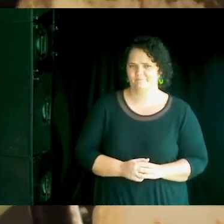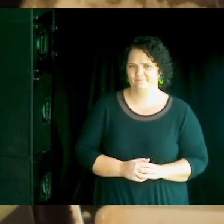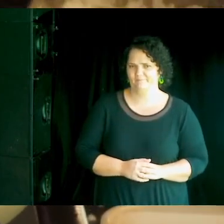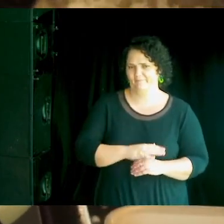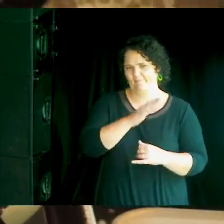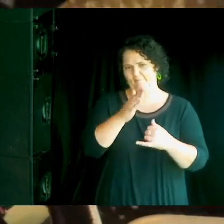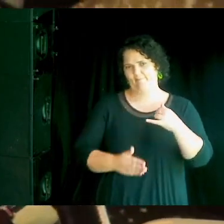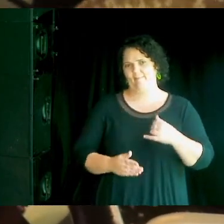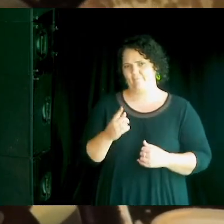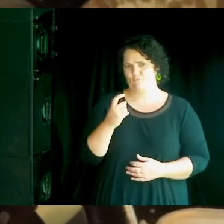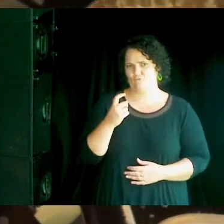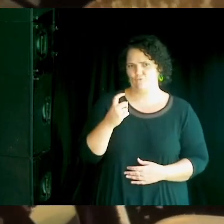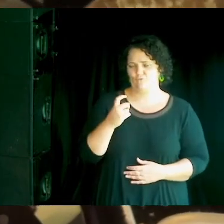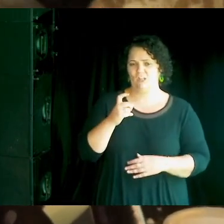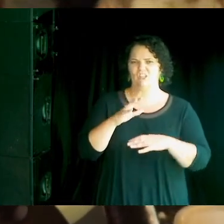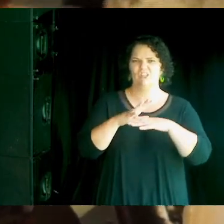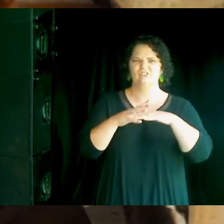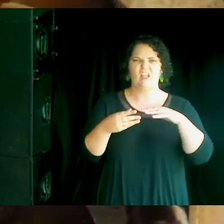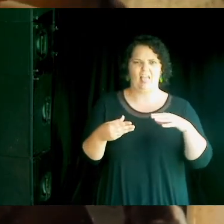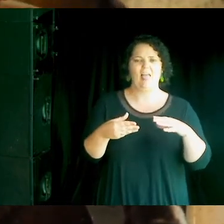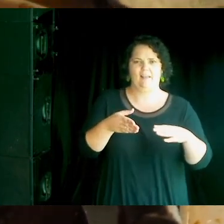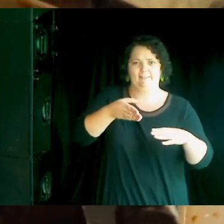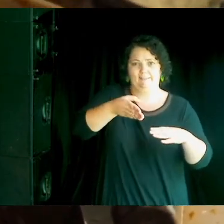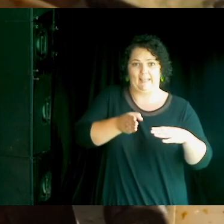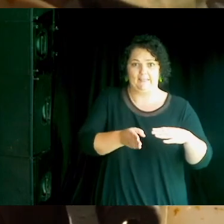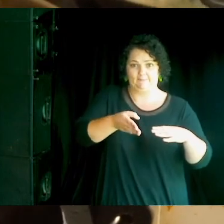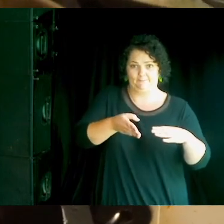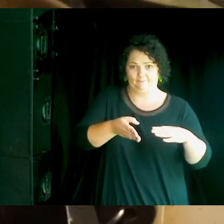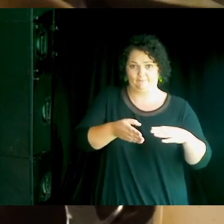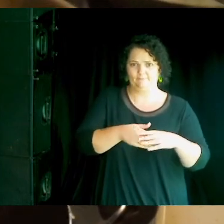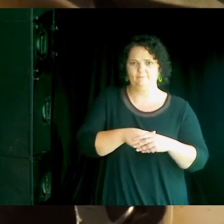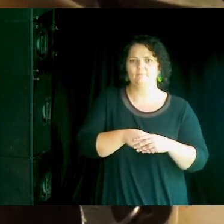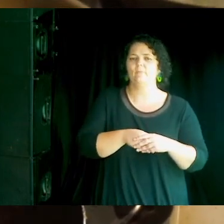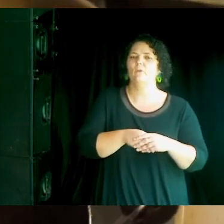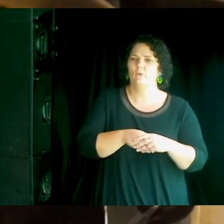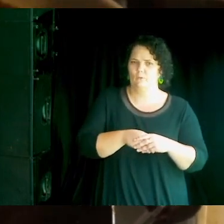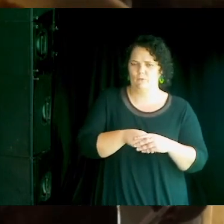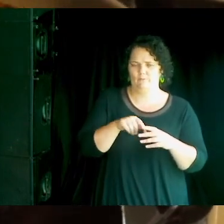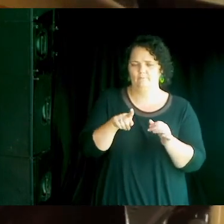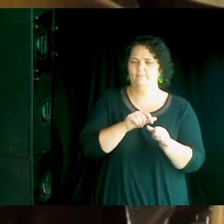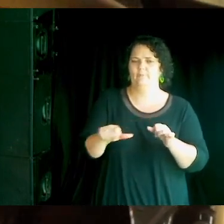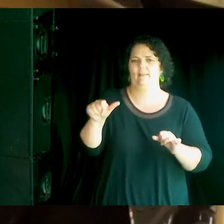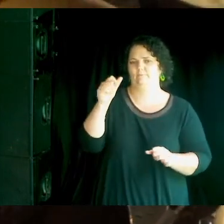is called the shell and call the inert as I say this is the best part